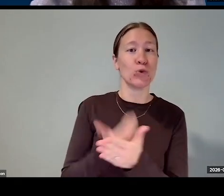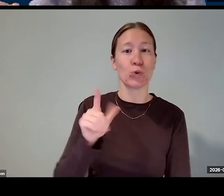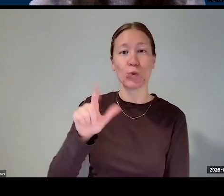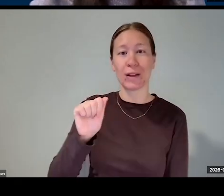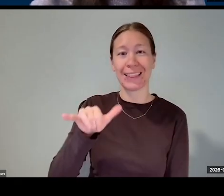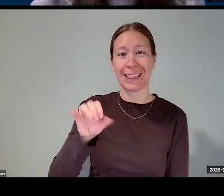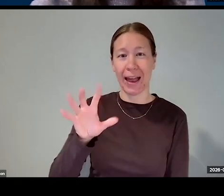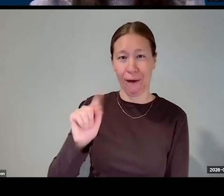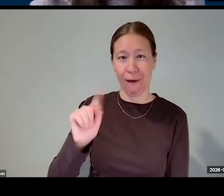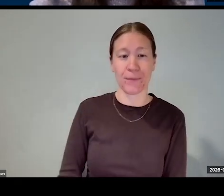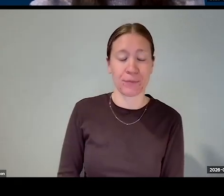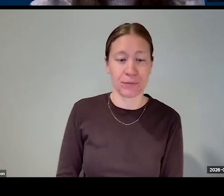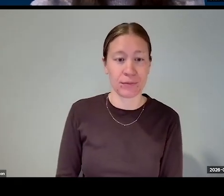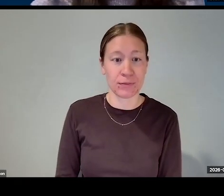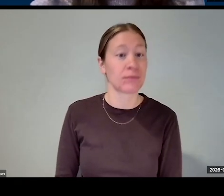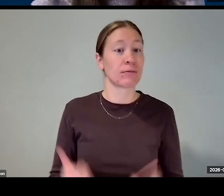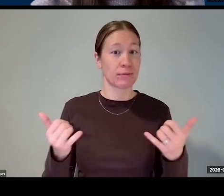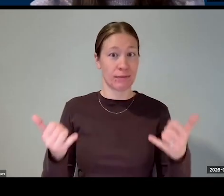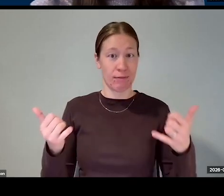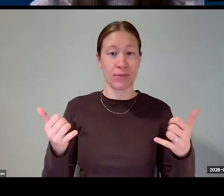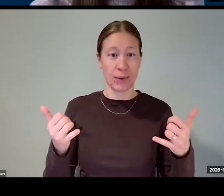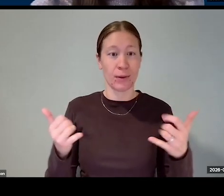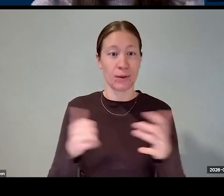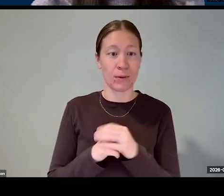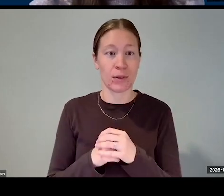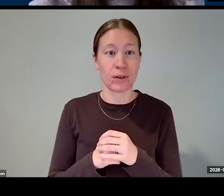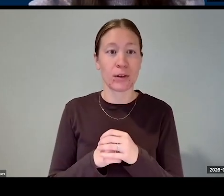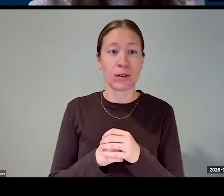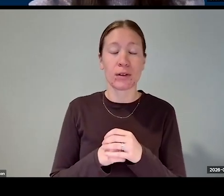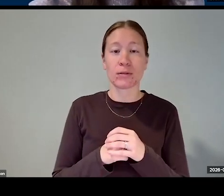Once I have a new layout, I can go to insert placeholder